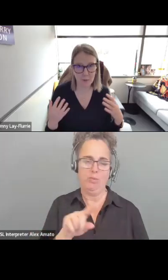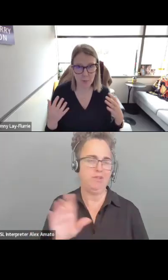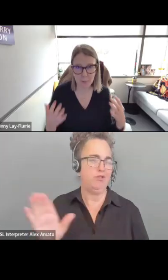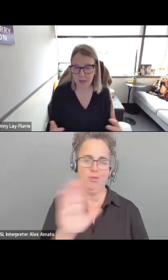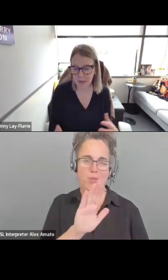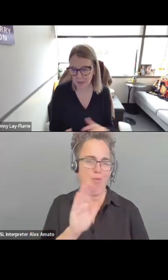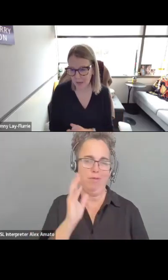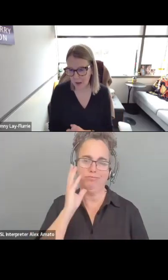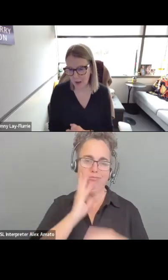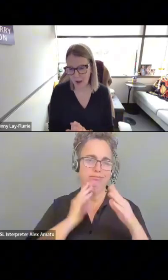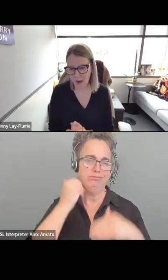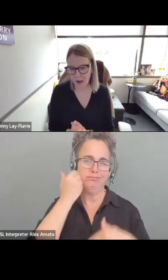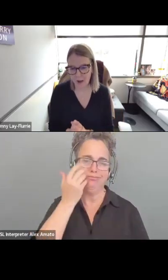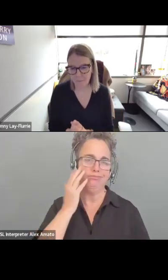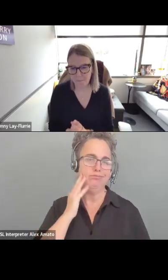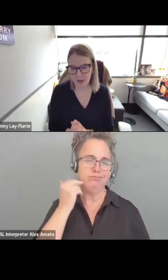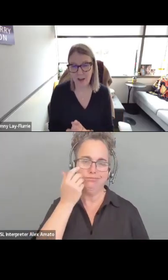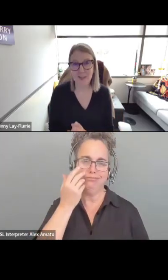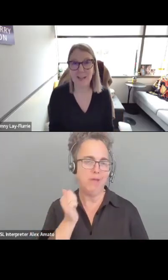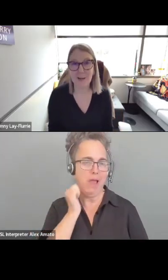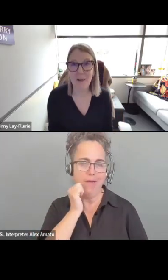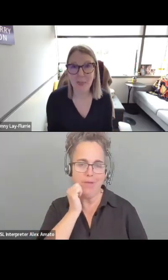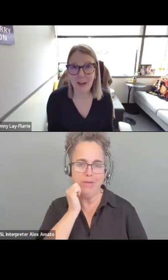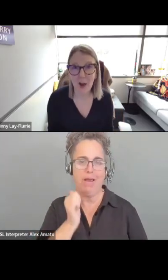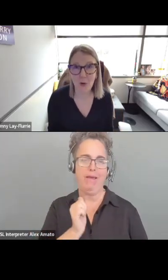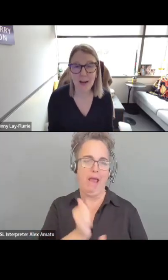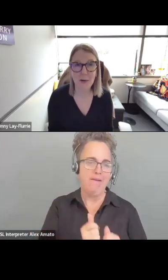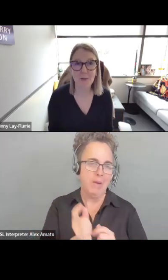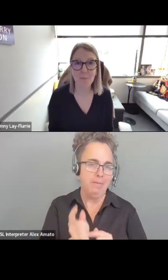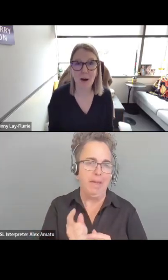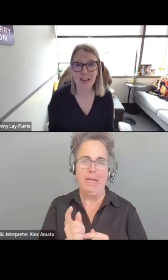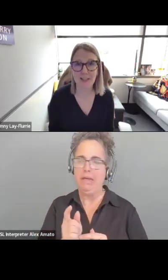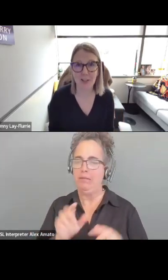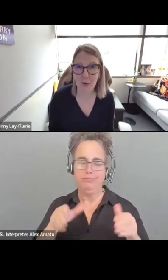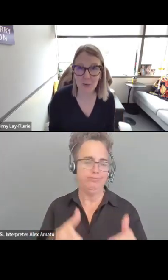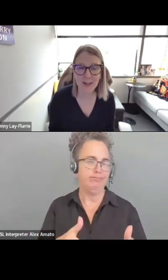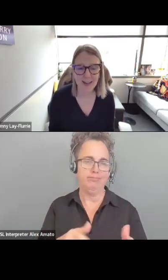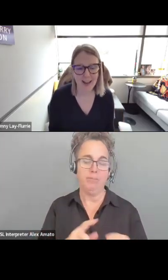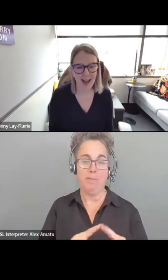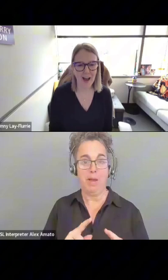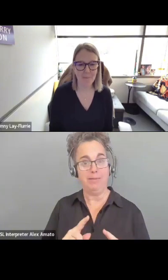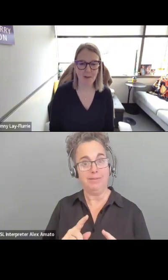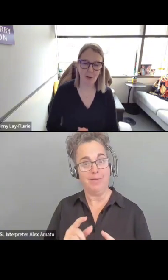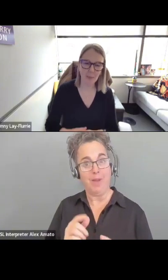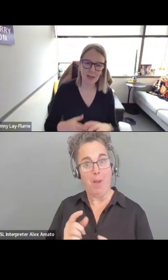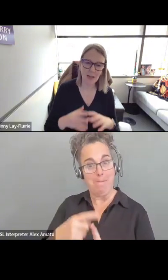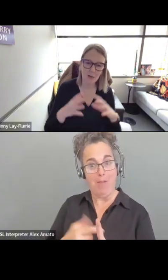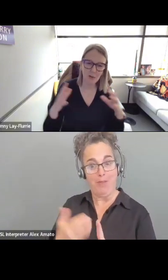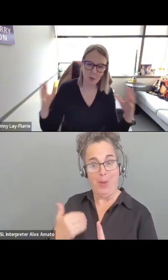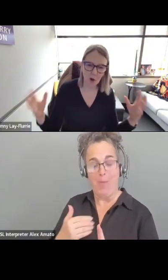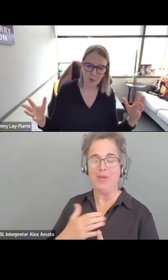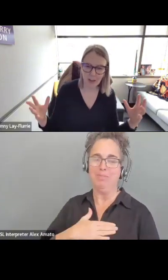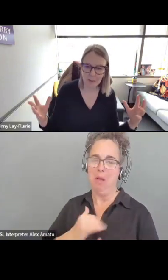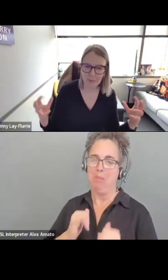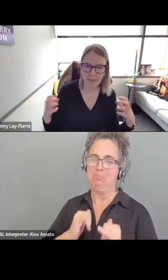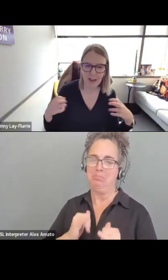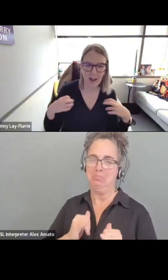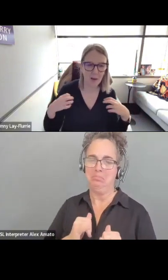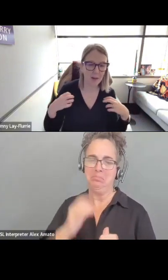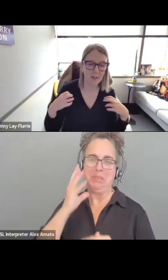your every minute. Until a month ago, it was mine too. So I'm gonna give you some concepts